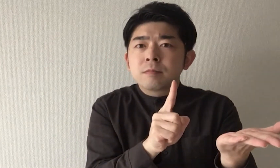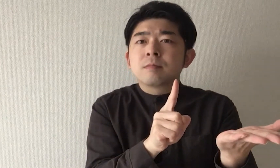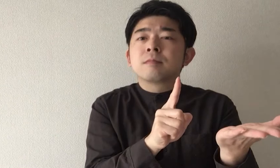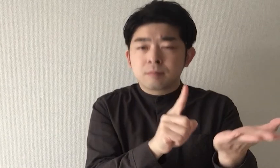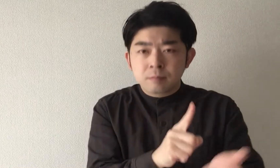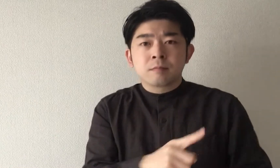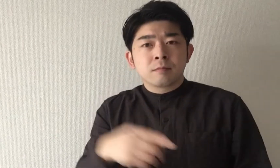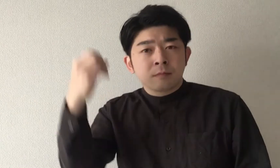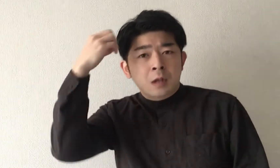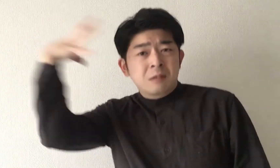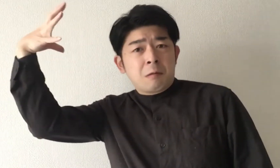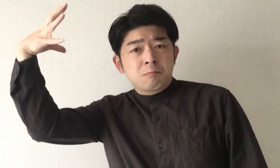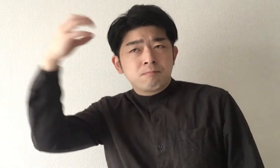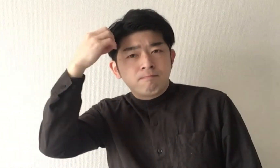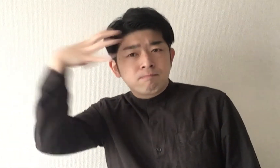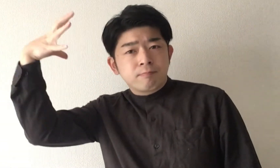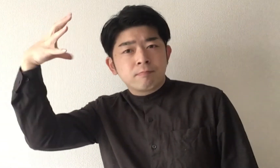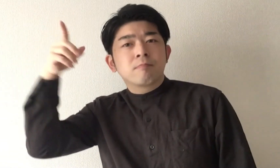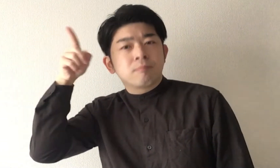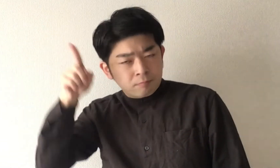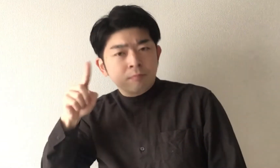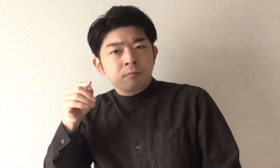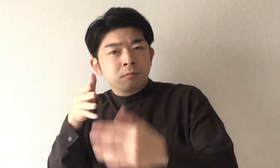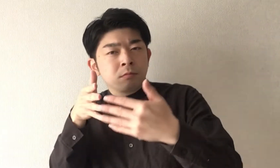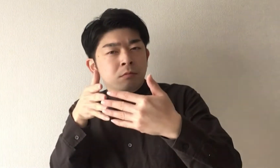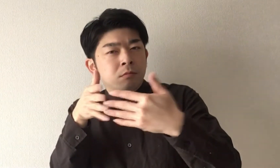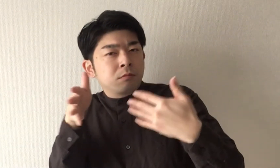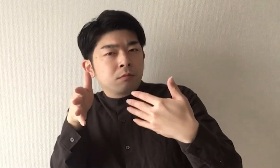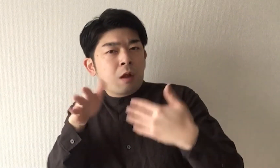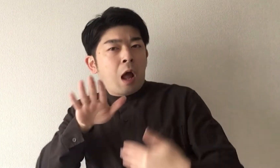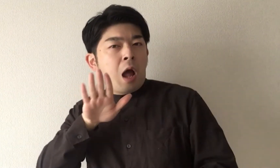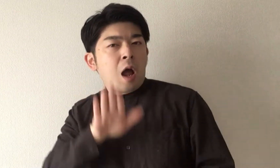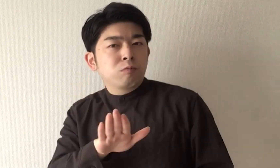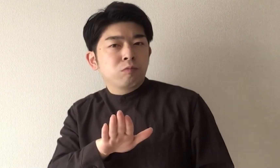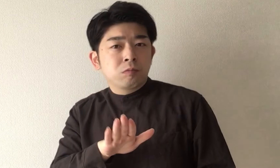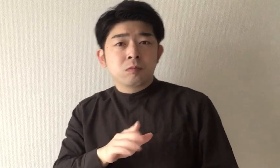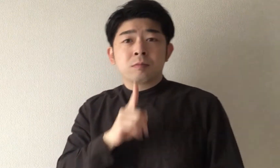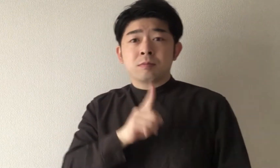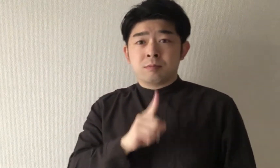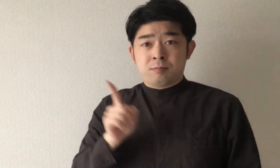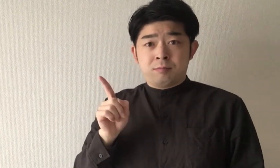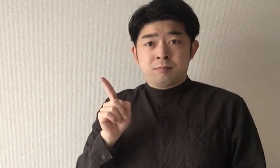“there is a contradiction in the concept.”